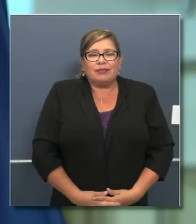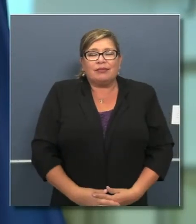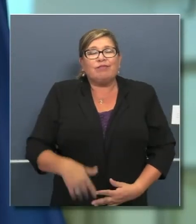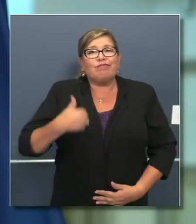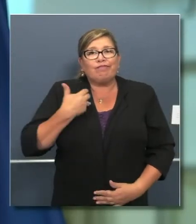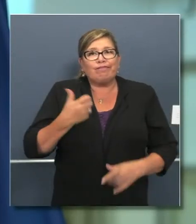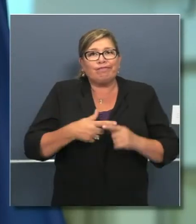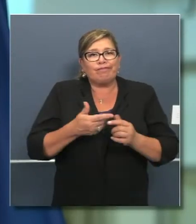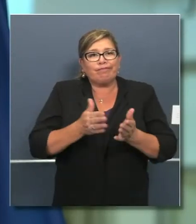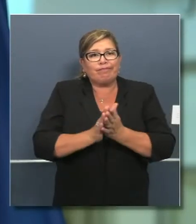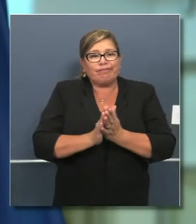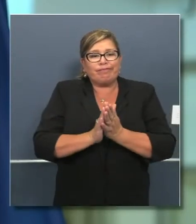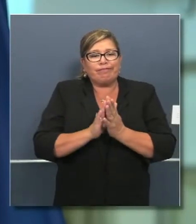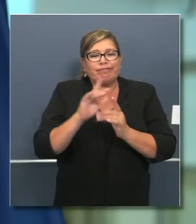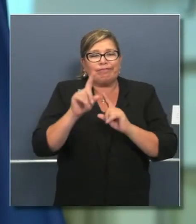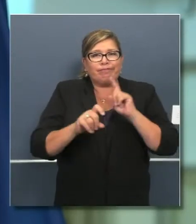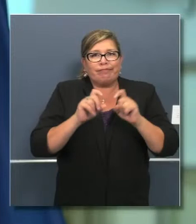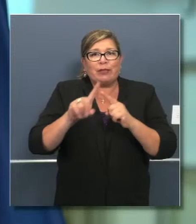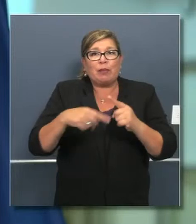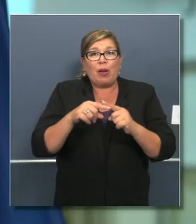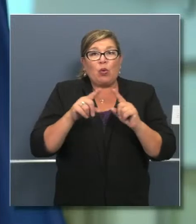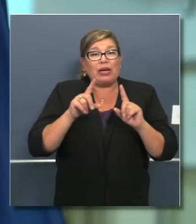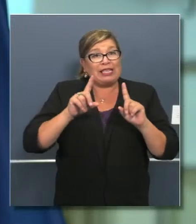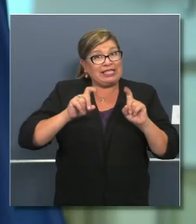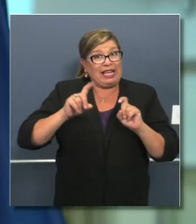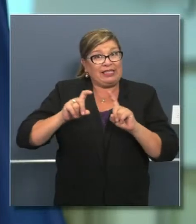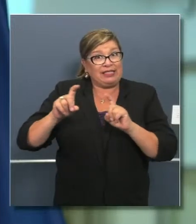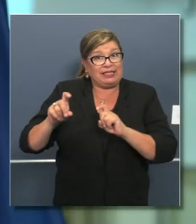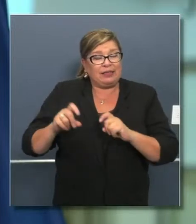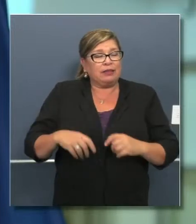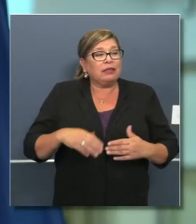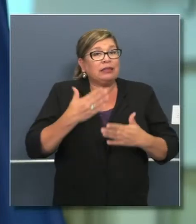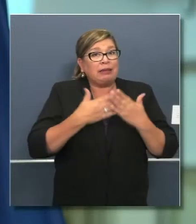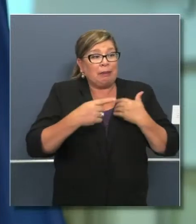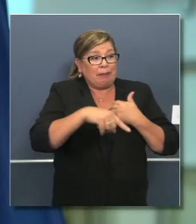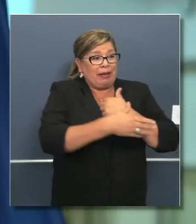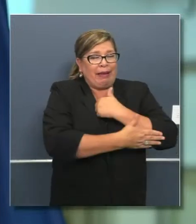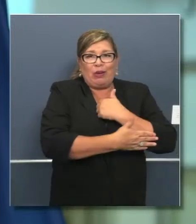counties are telling me that they're still having trouble testing all of their residents and getting